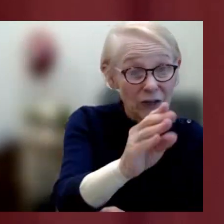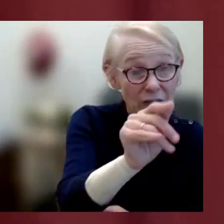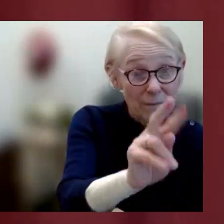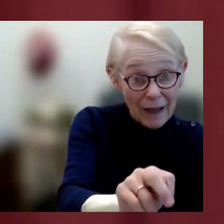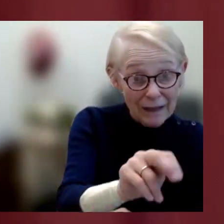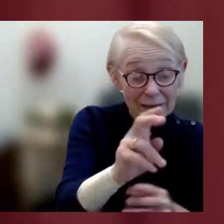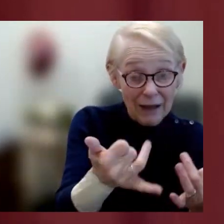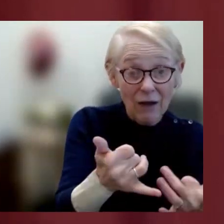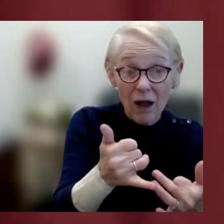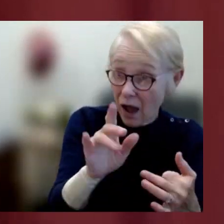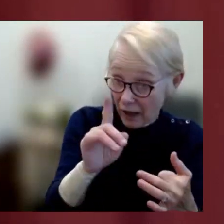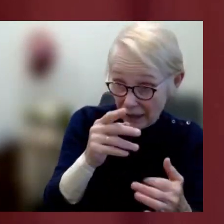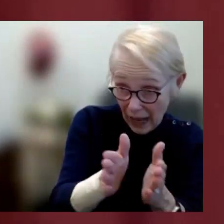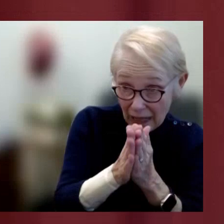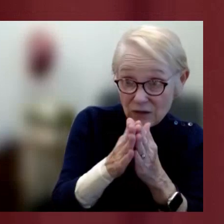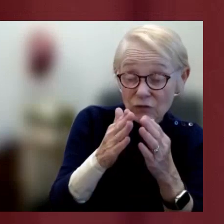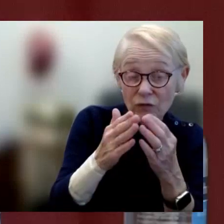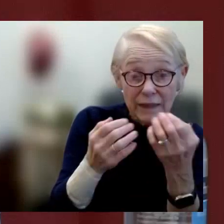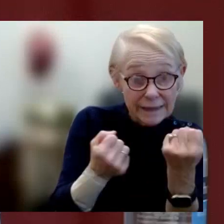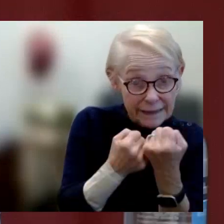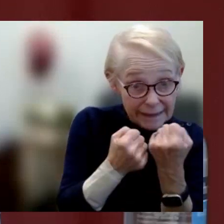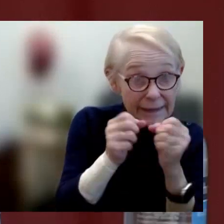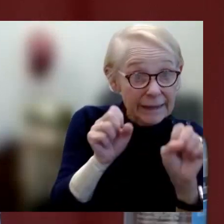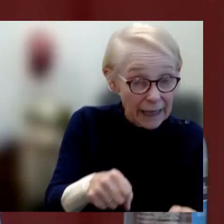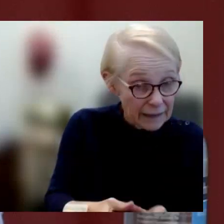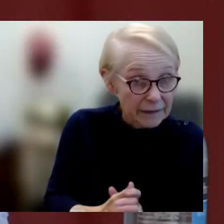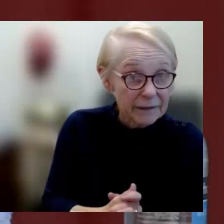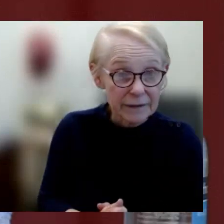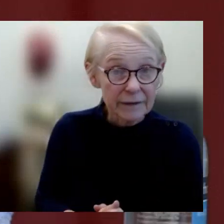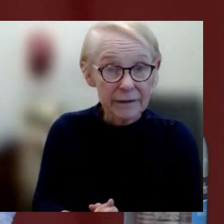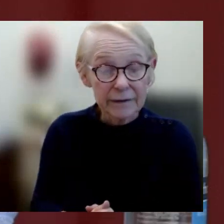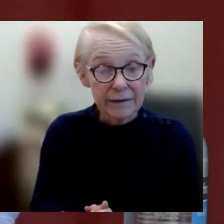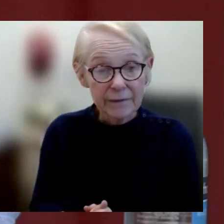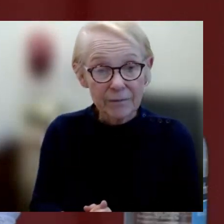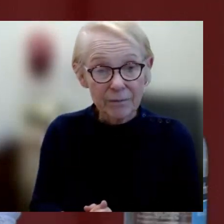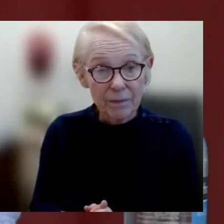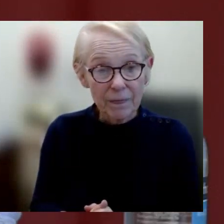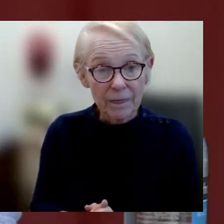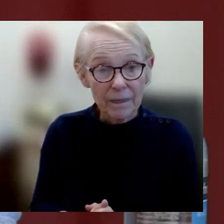yes with completing ballots yeah they can request assistance especially if you are voting in person